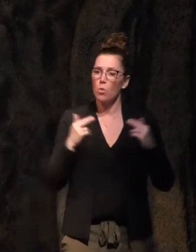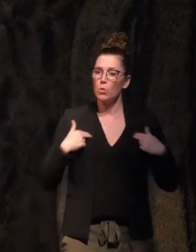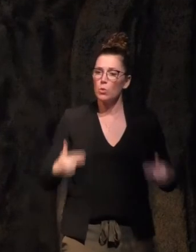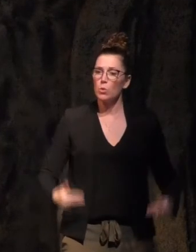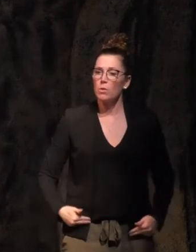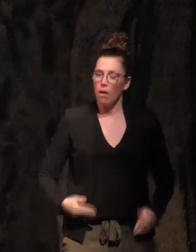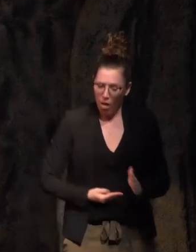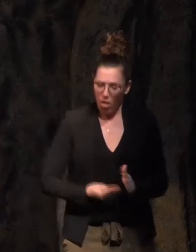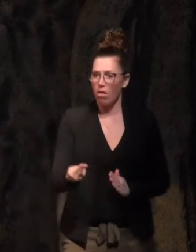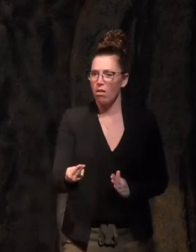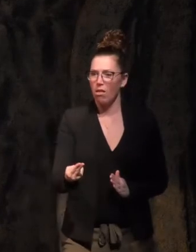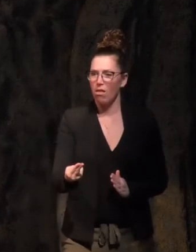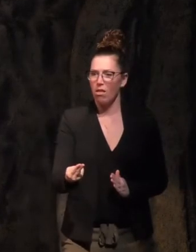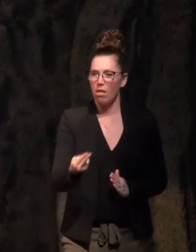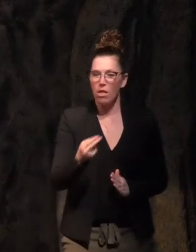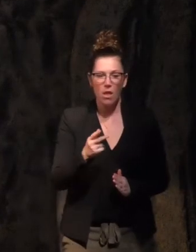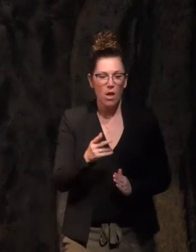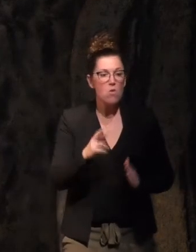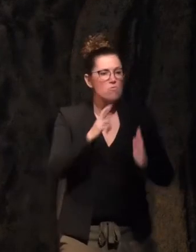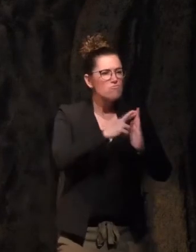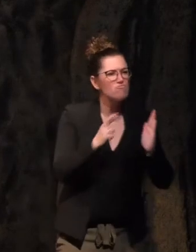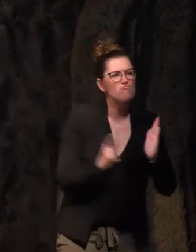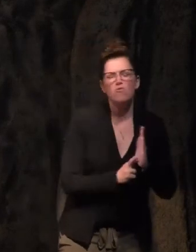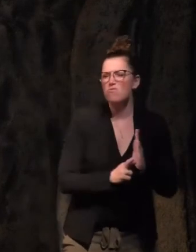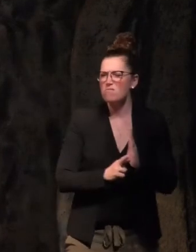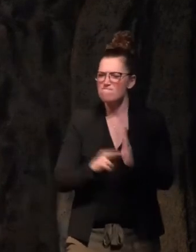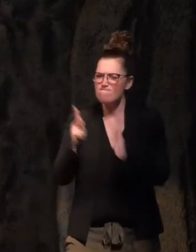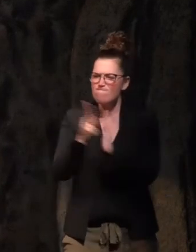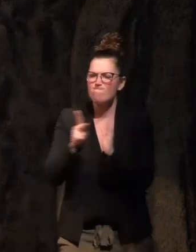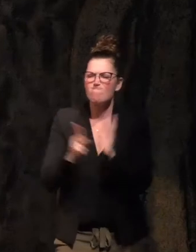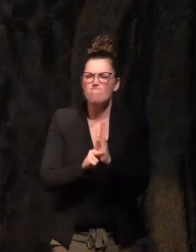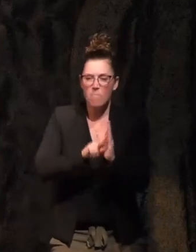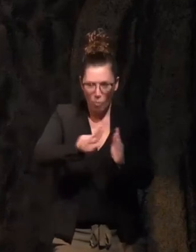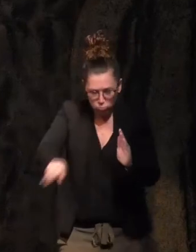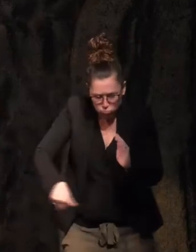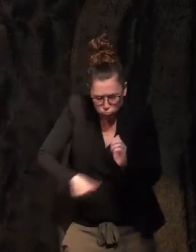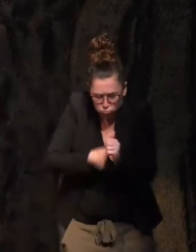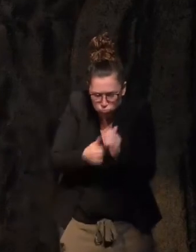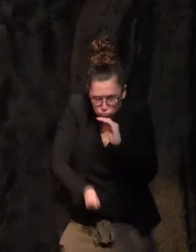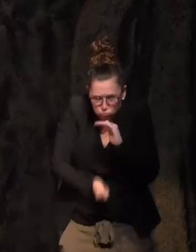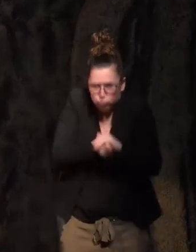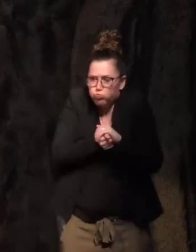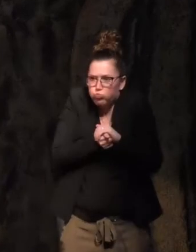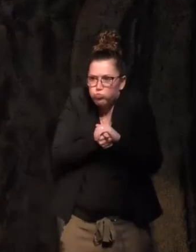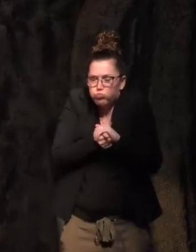To not hide behind rules and regulations and minimum fees. To provide supportive work environments